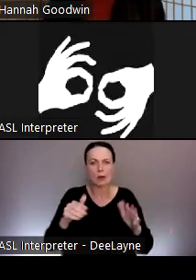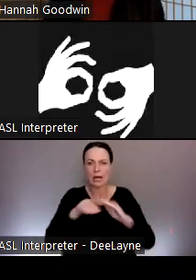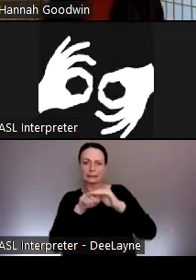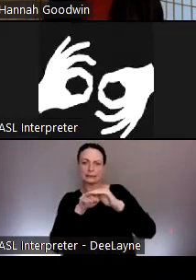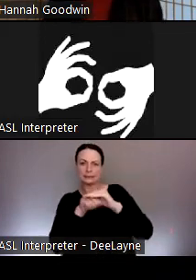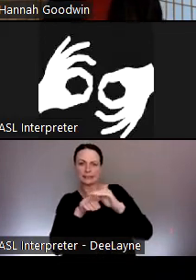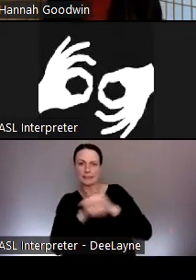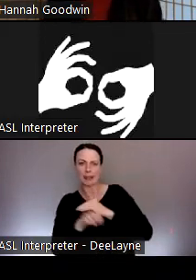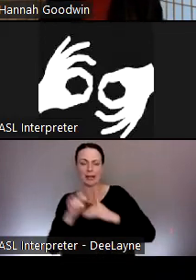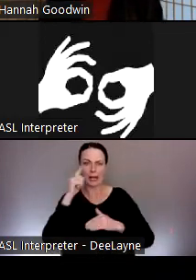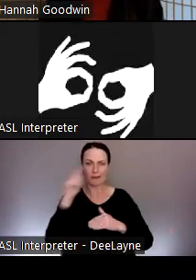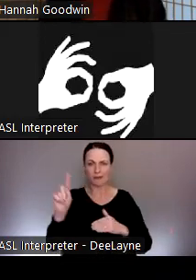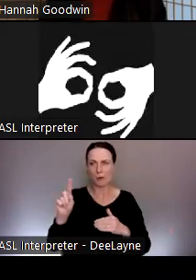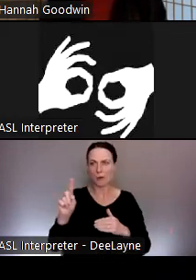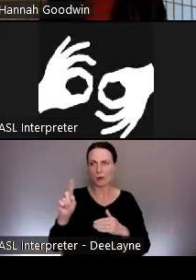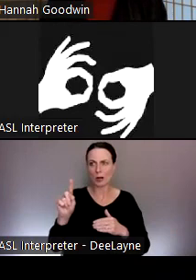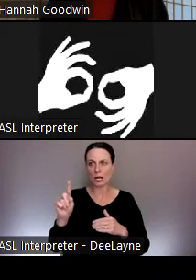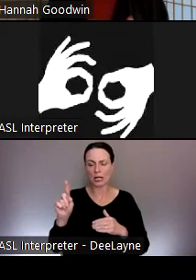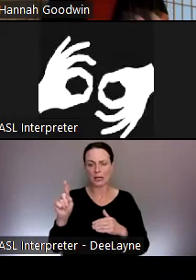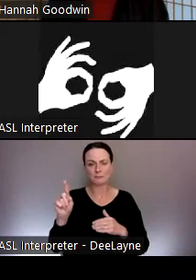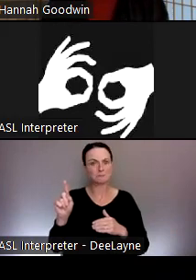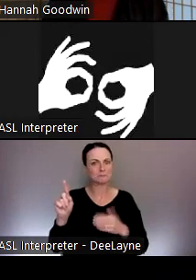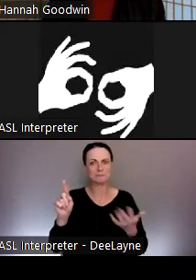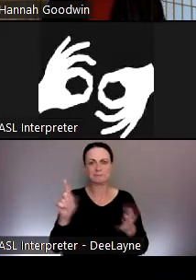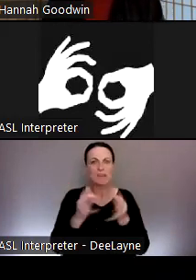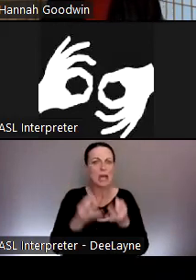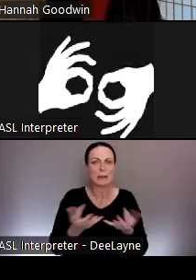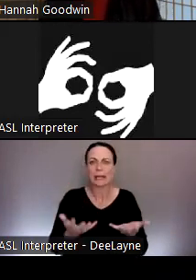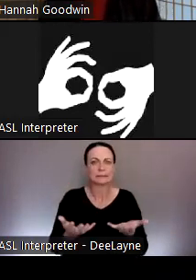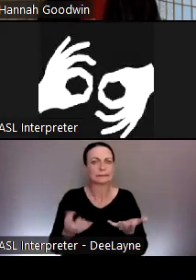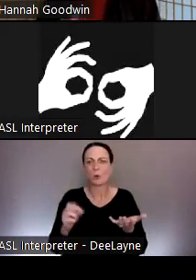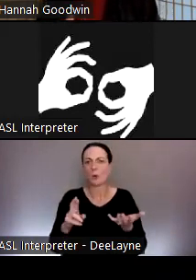for families or very young children,